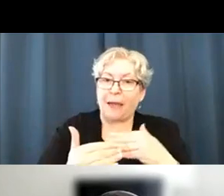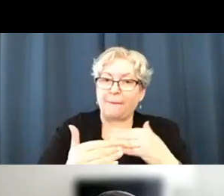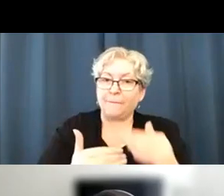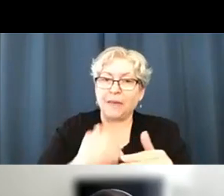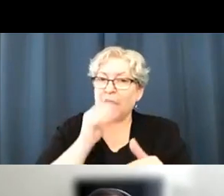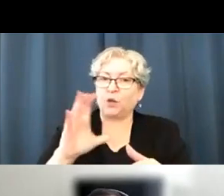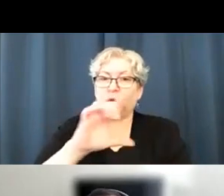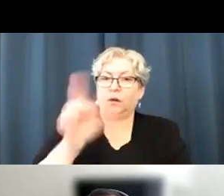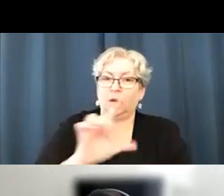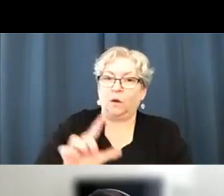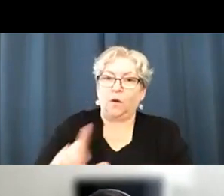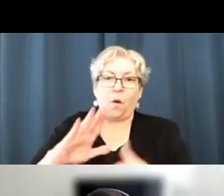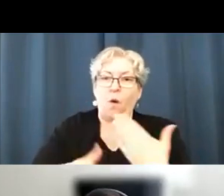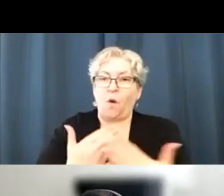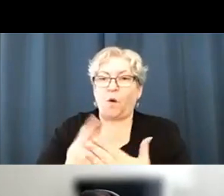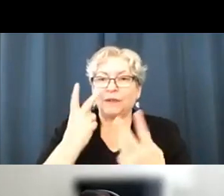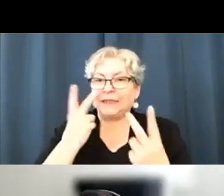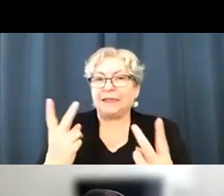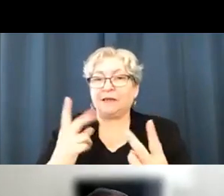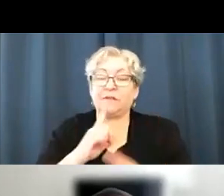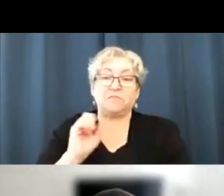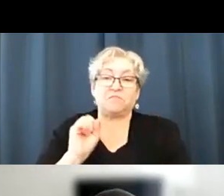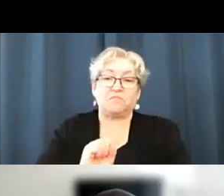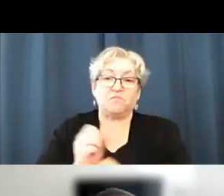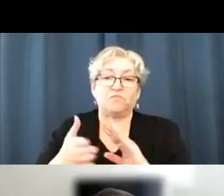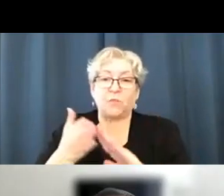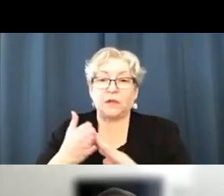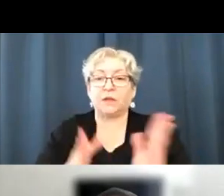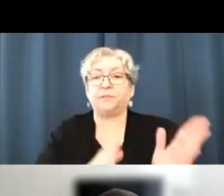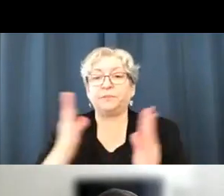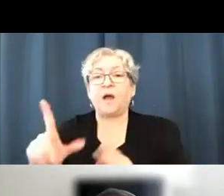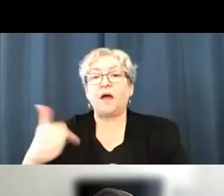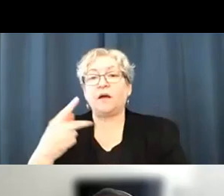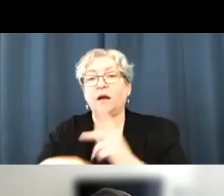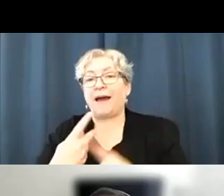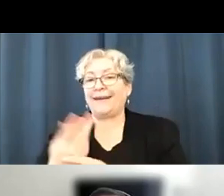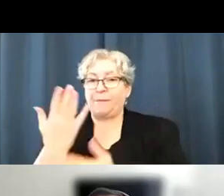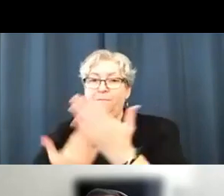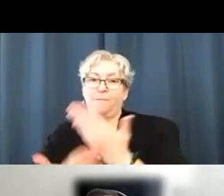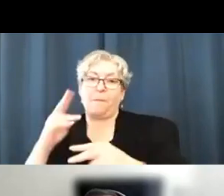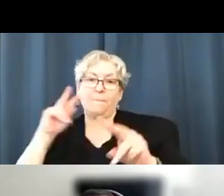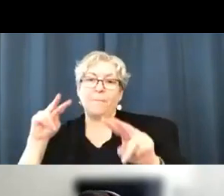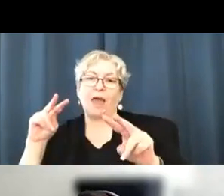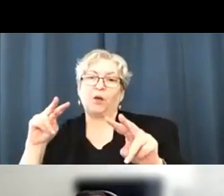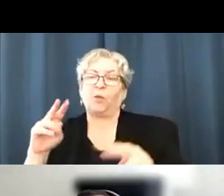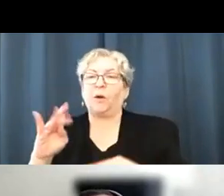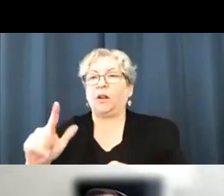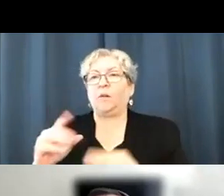the whole process to see if it's usable. So, the other type of testing is manual testing and this requires more experience.